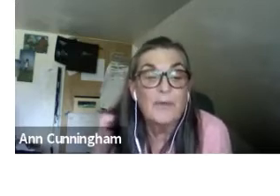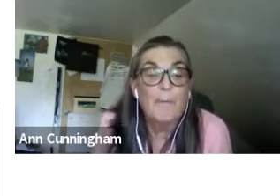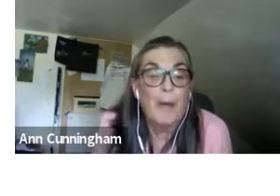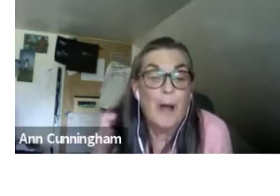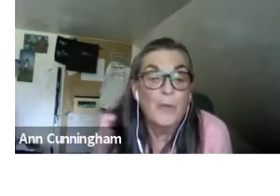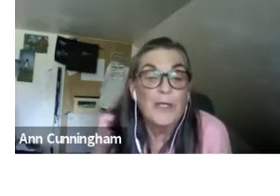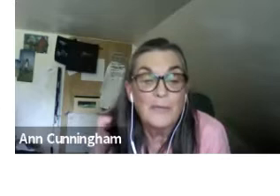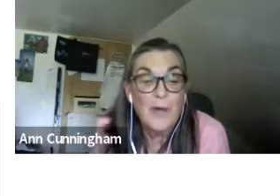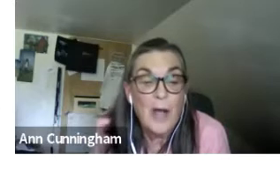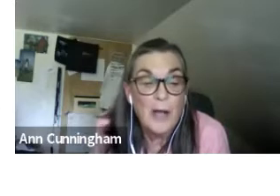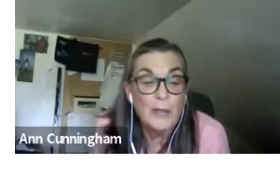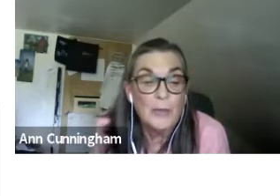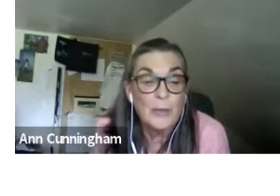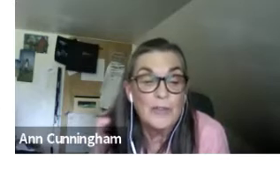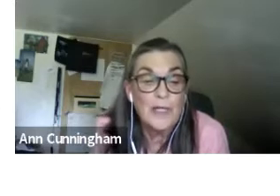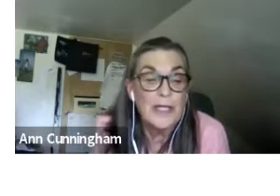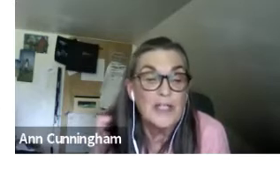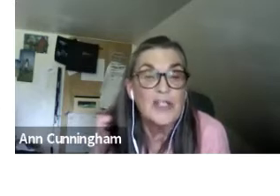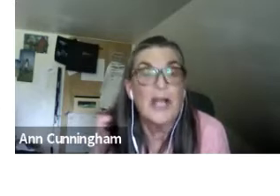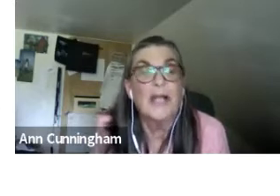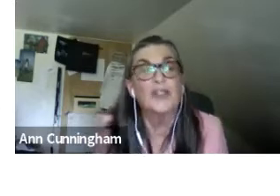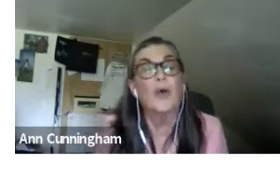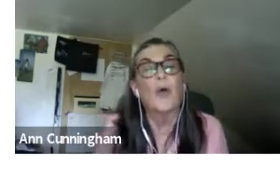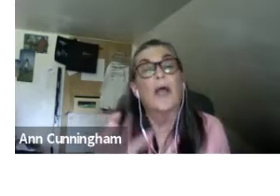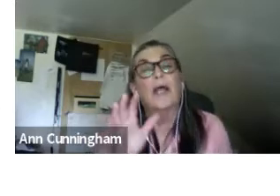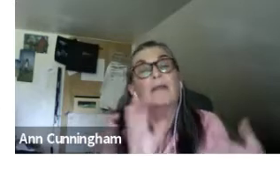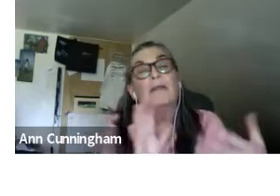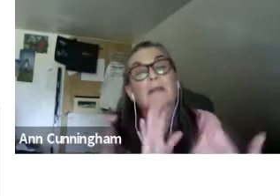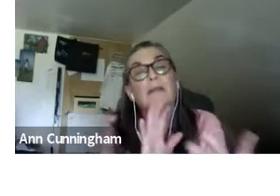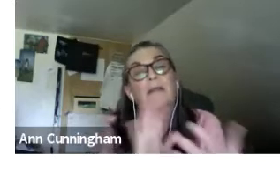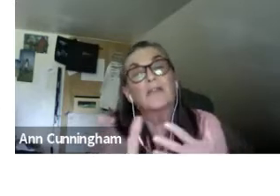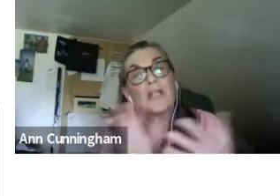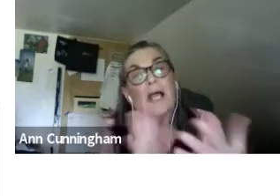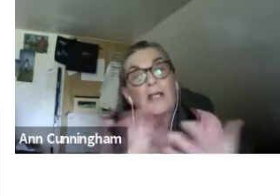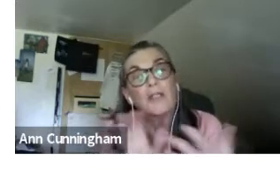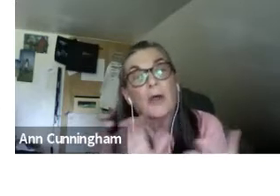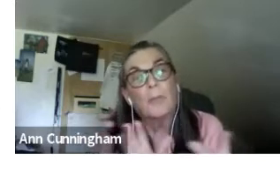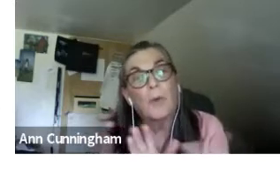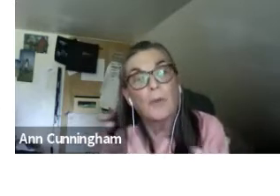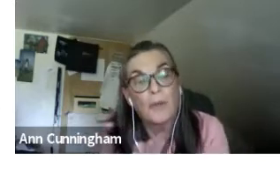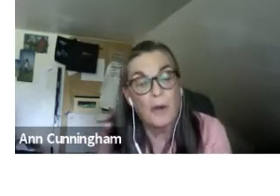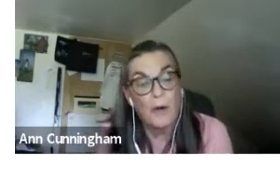Bas relief contours on each side. The sides are both carved.